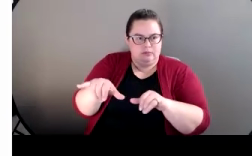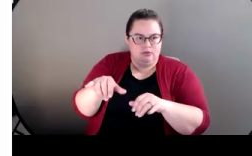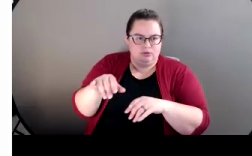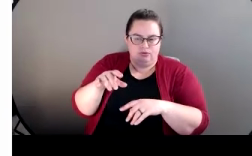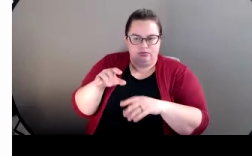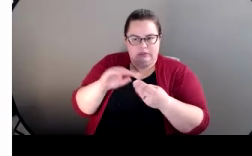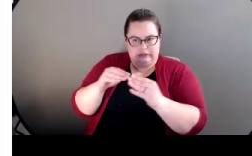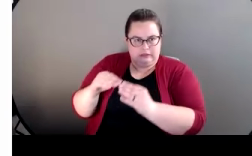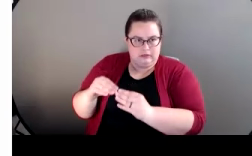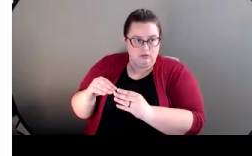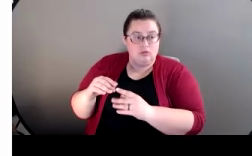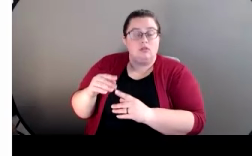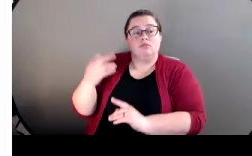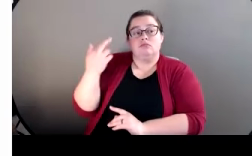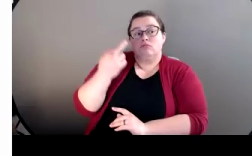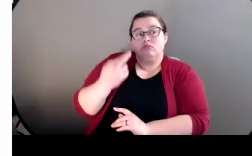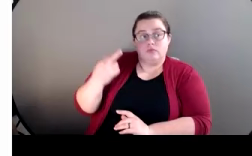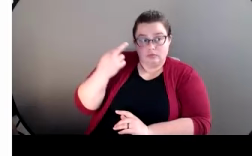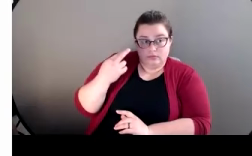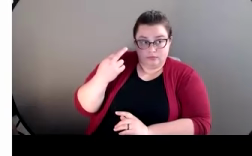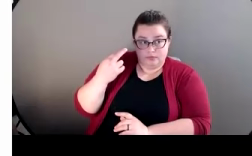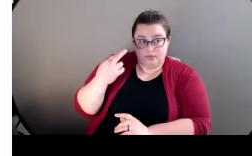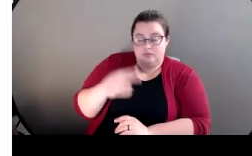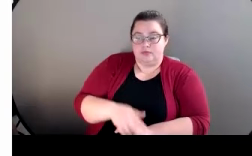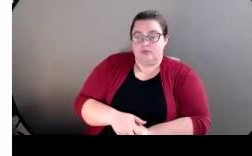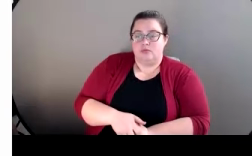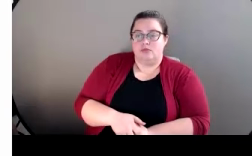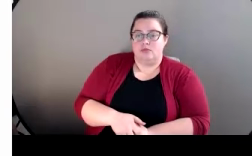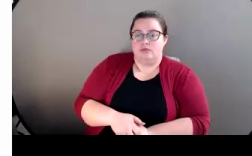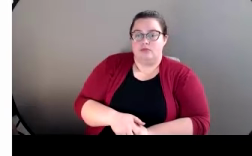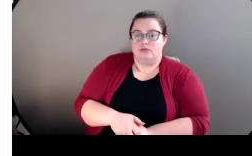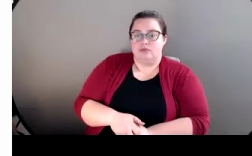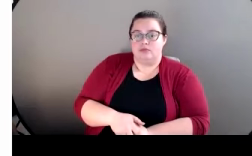The reason is because, again, looking at thinking about that